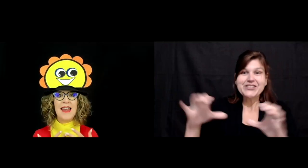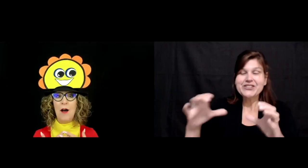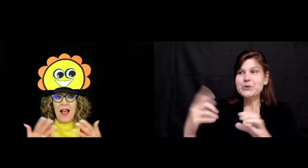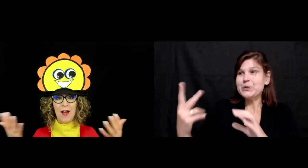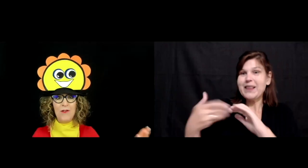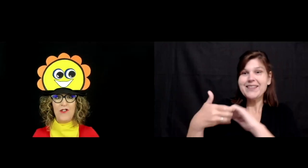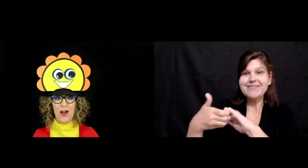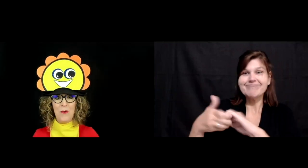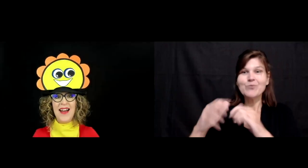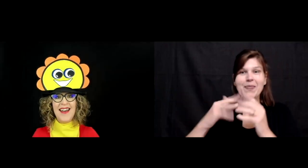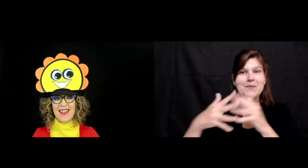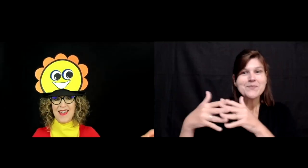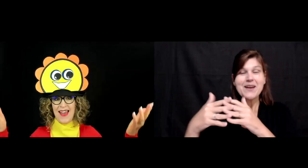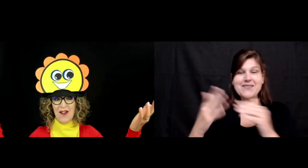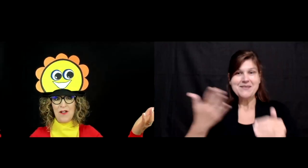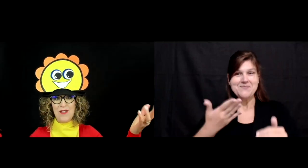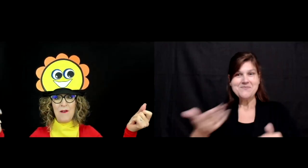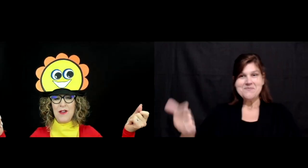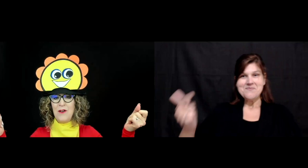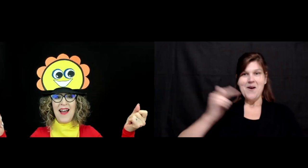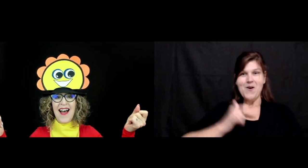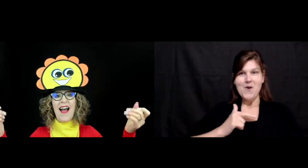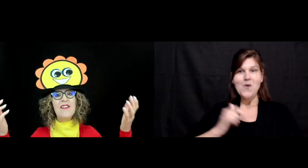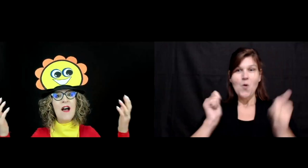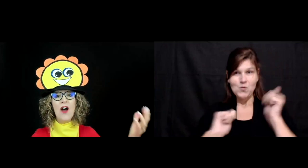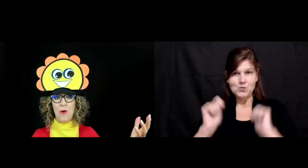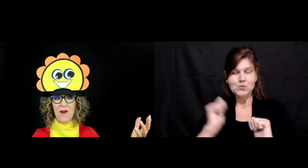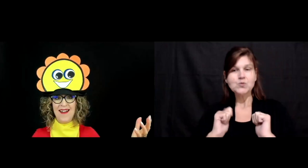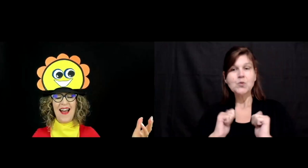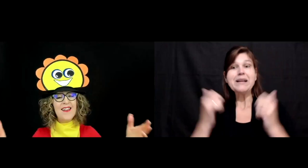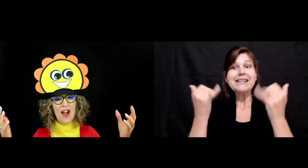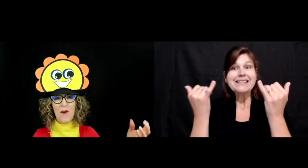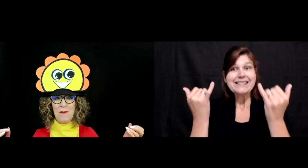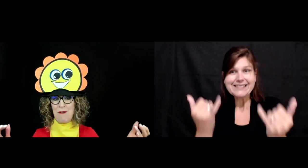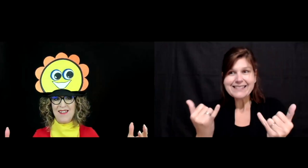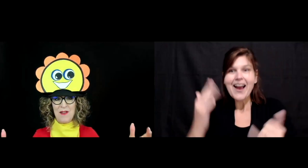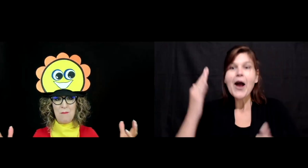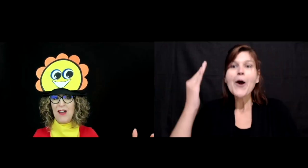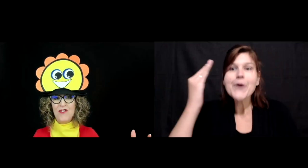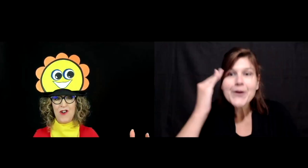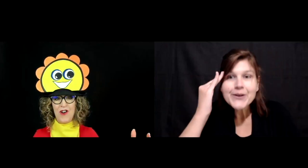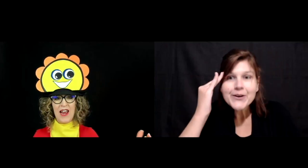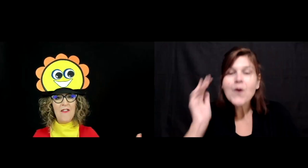and now my own show that I also do, I know, I know it brings the best joy,